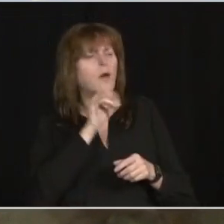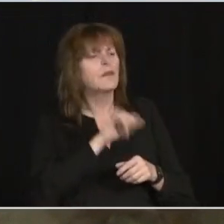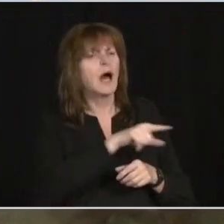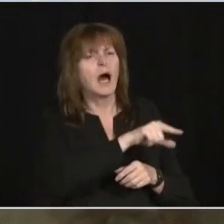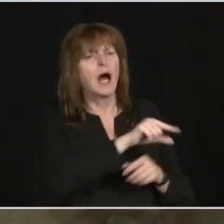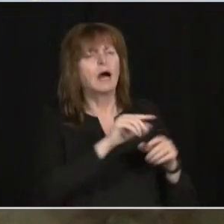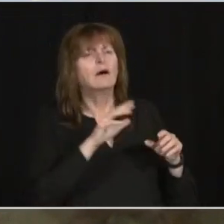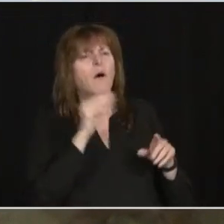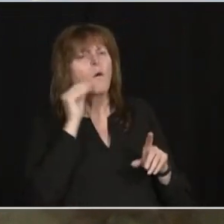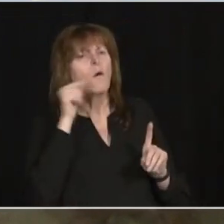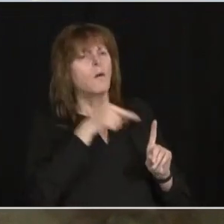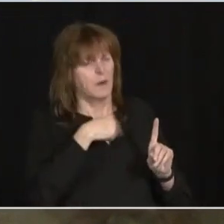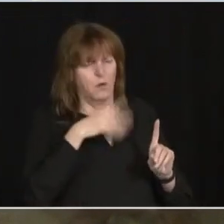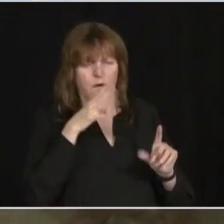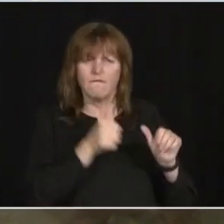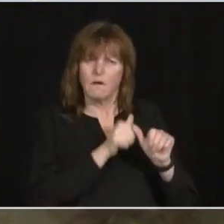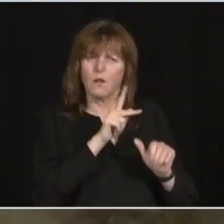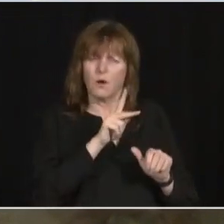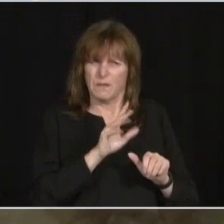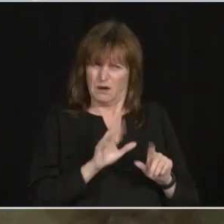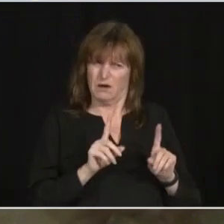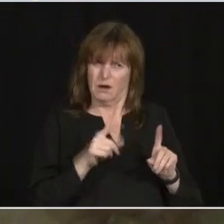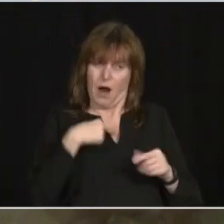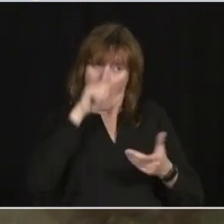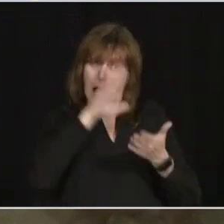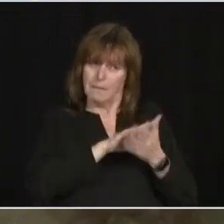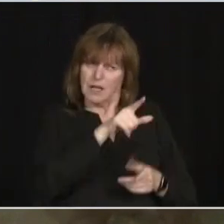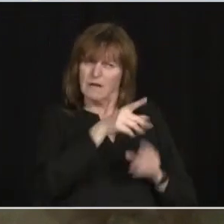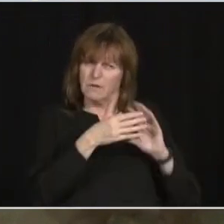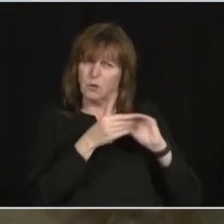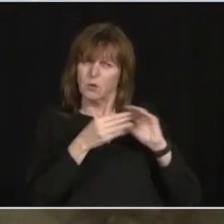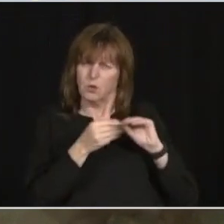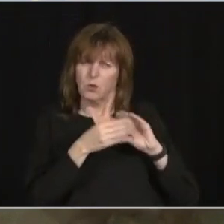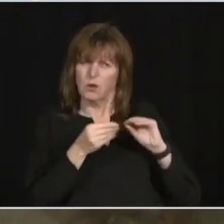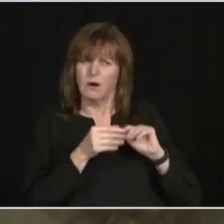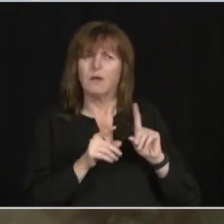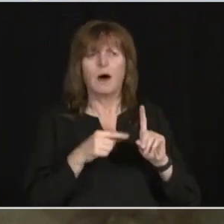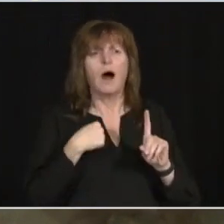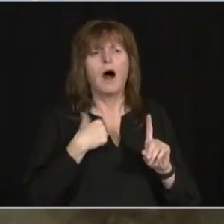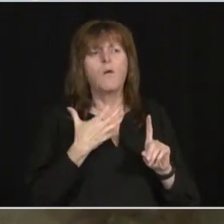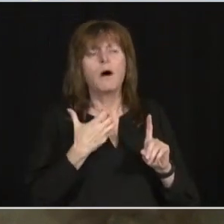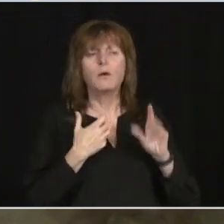I believe your story, but I always like getting both sides of the story and